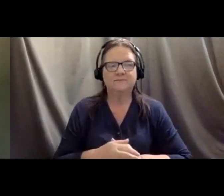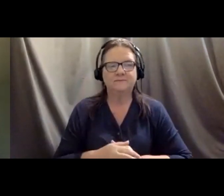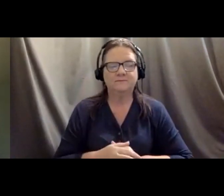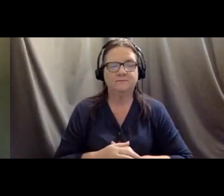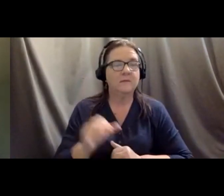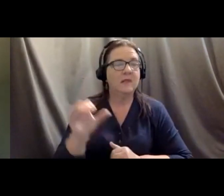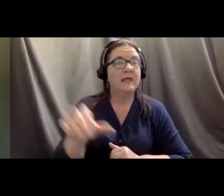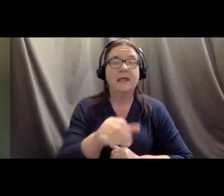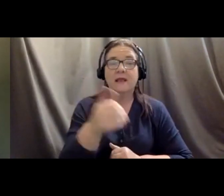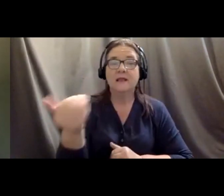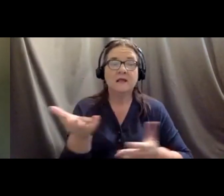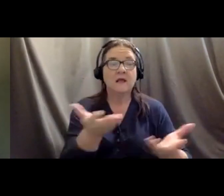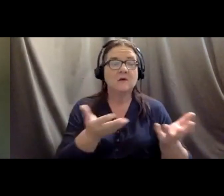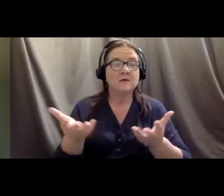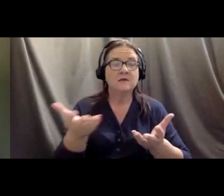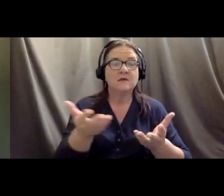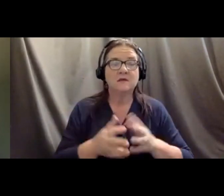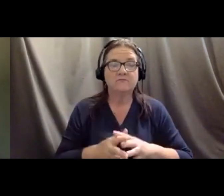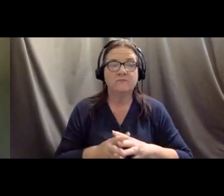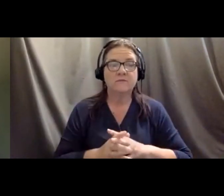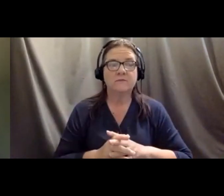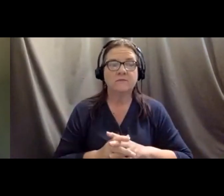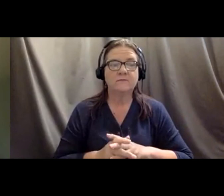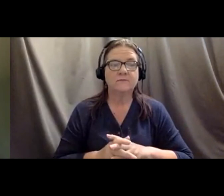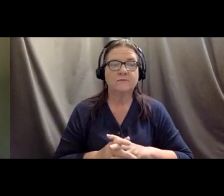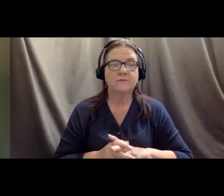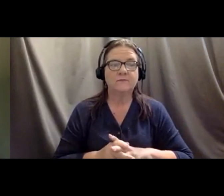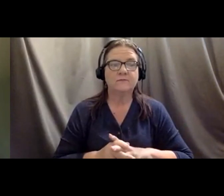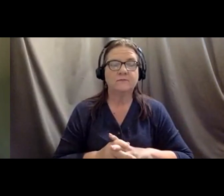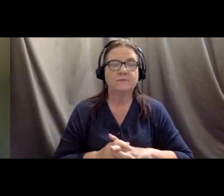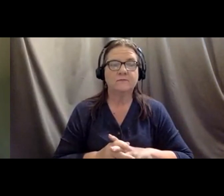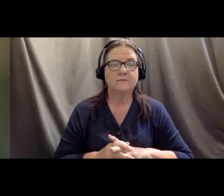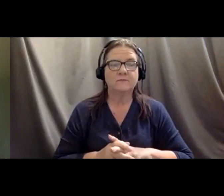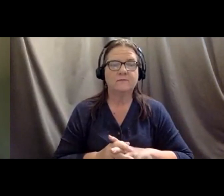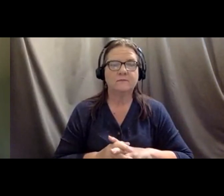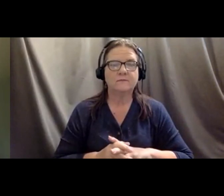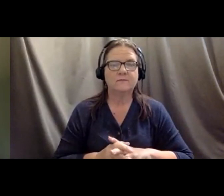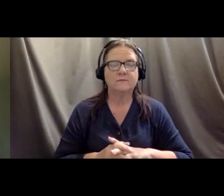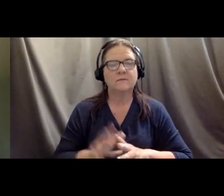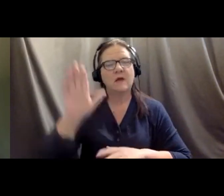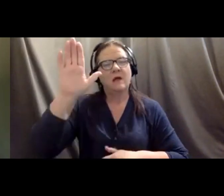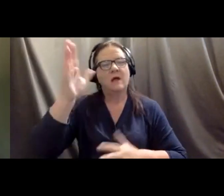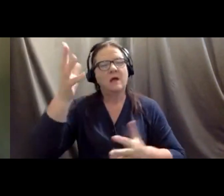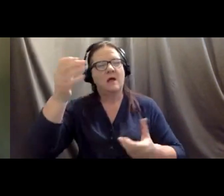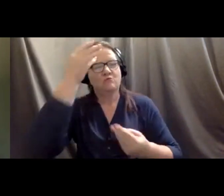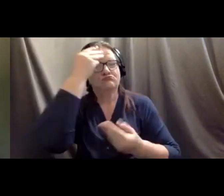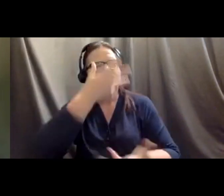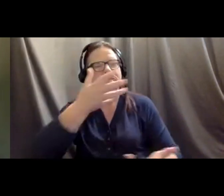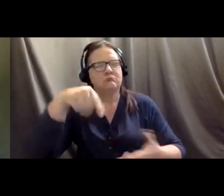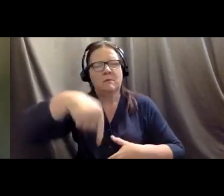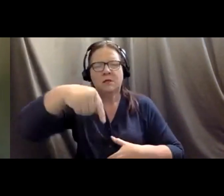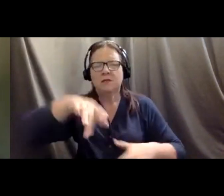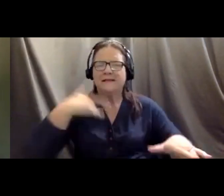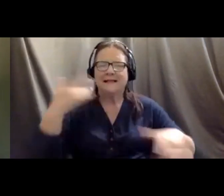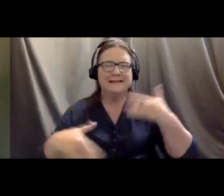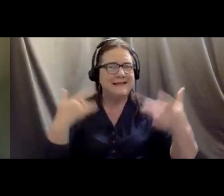Anything else. I just want to say that this is so exciting.